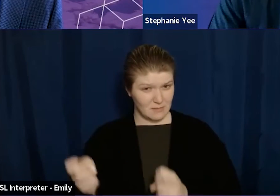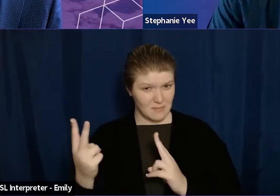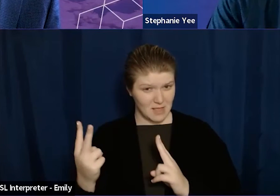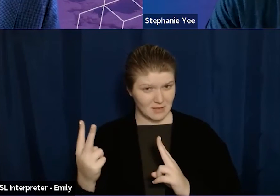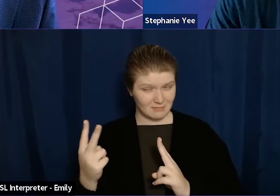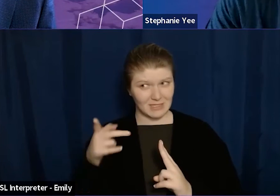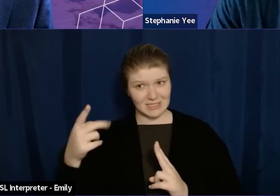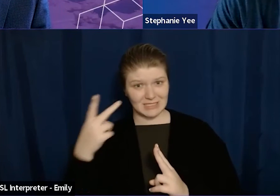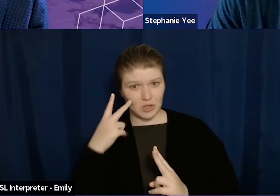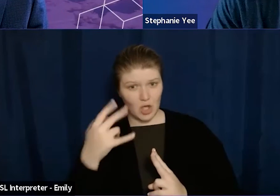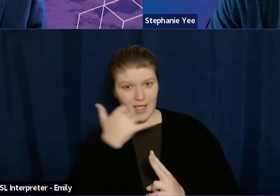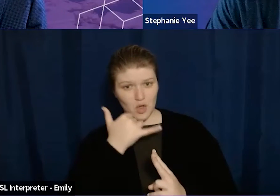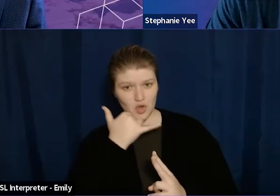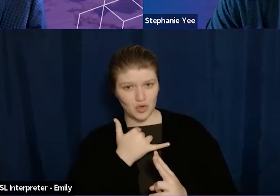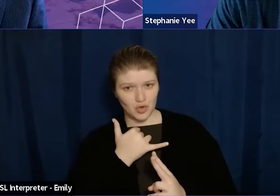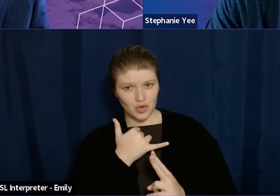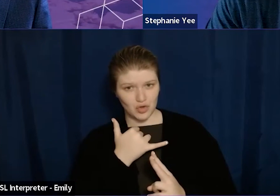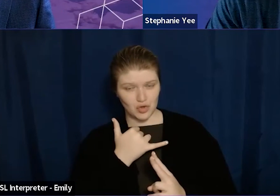Is there a way for her to see the error?